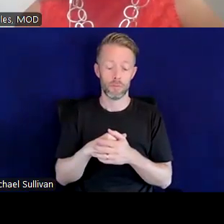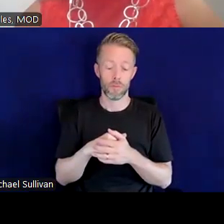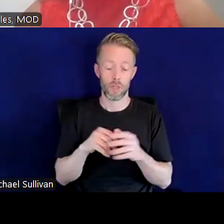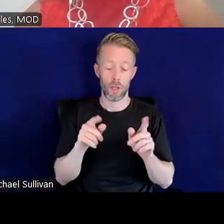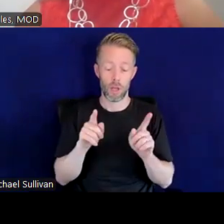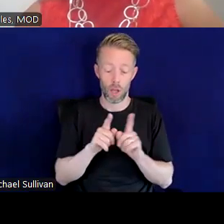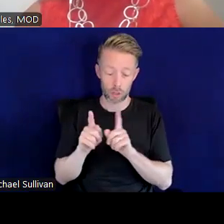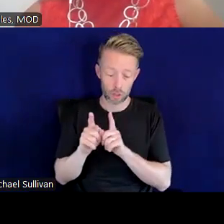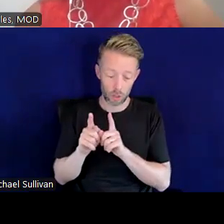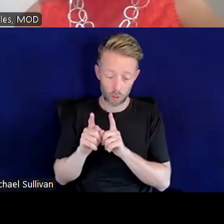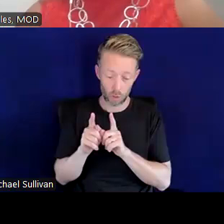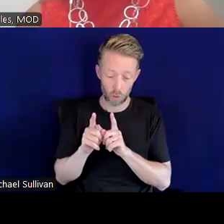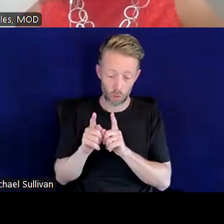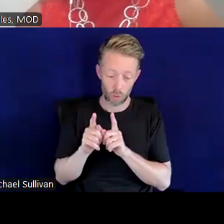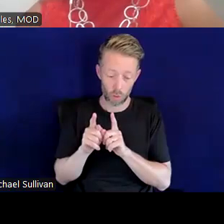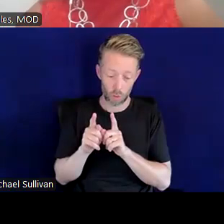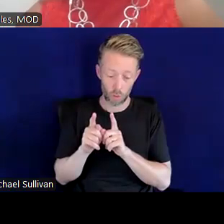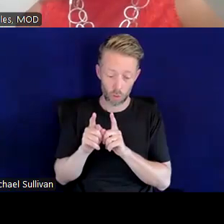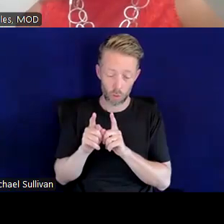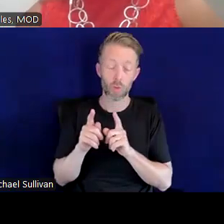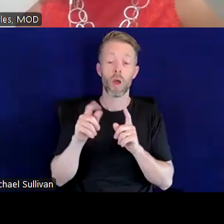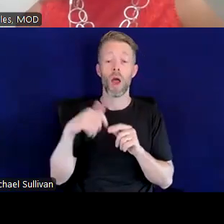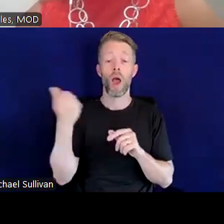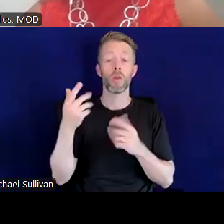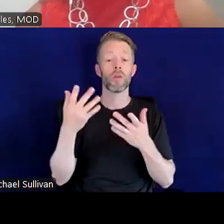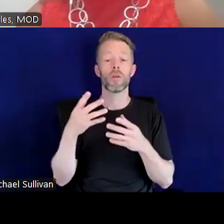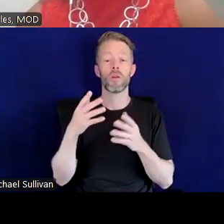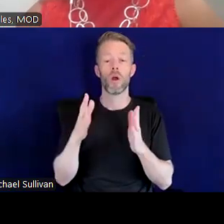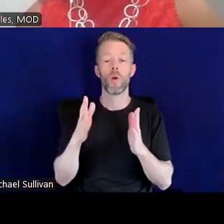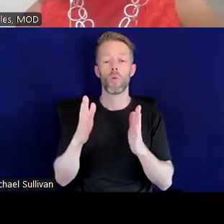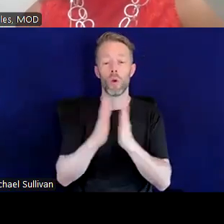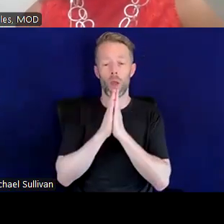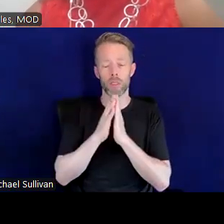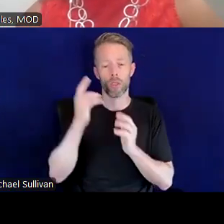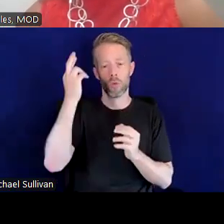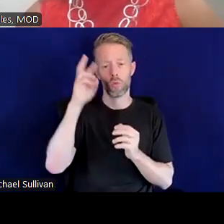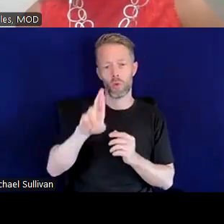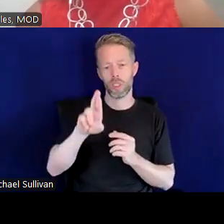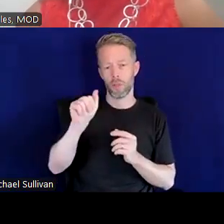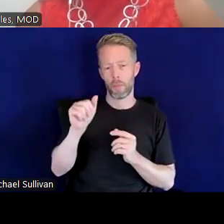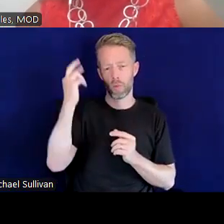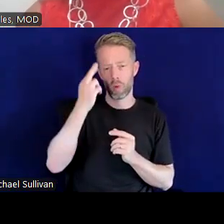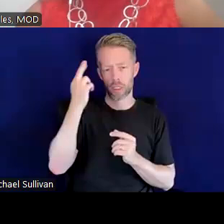navigate being requesting a reasonable accommodation based on disability. That's good to